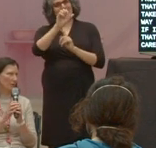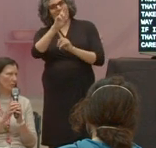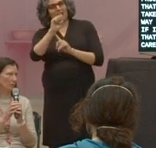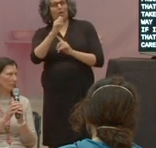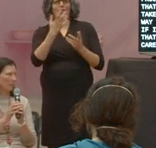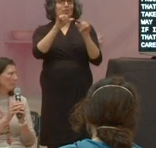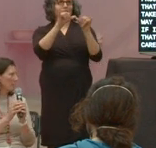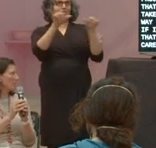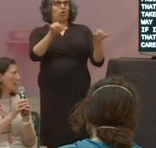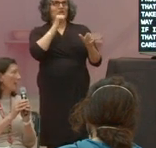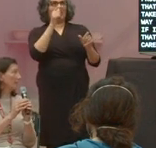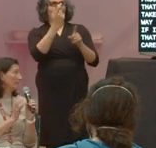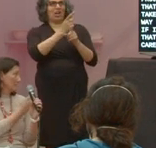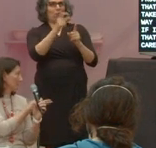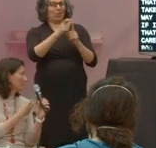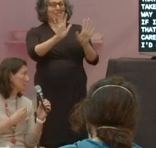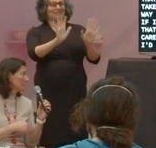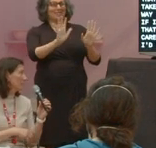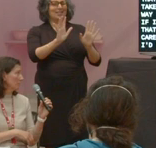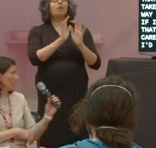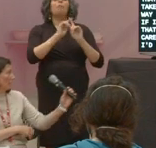the right word. But I'd love to hear what you have to say.